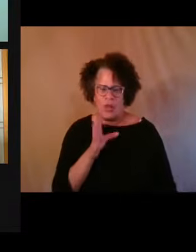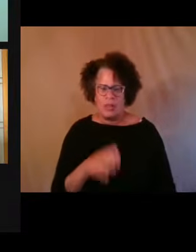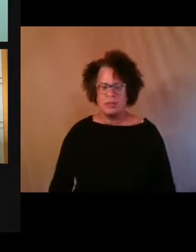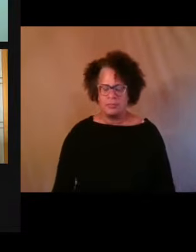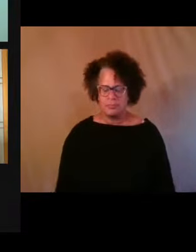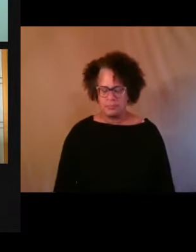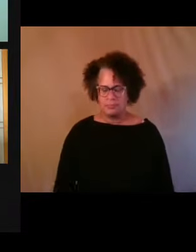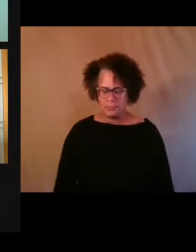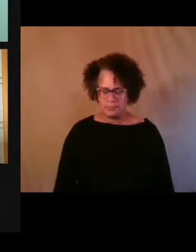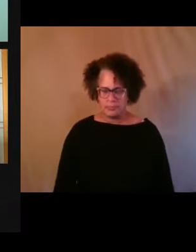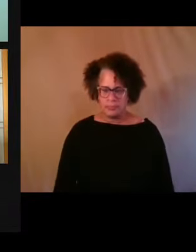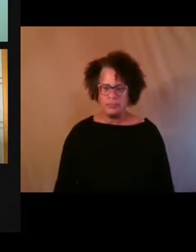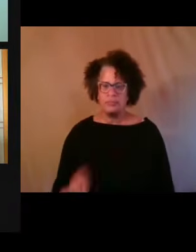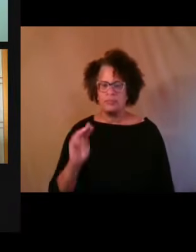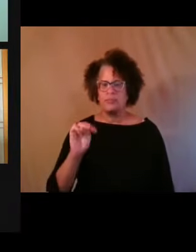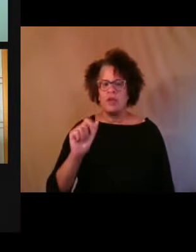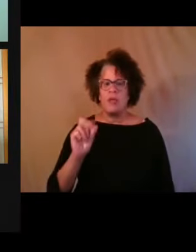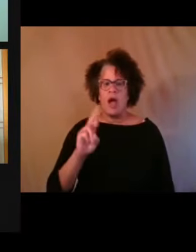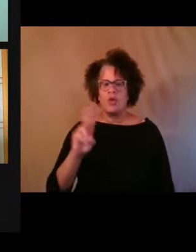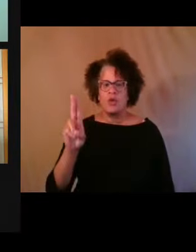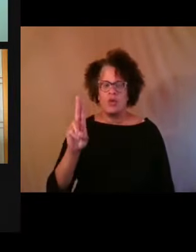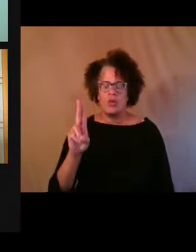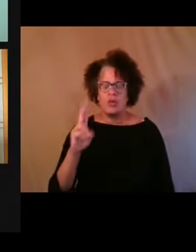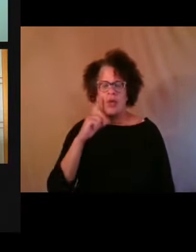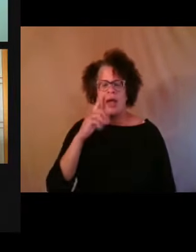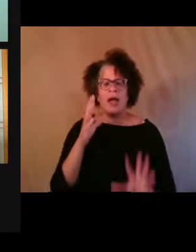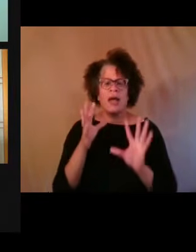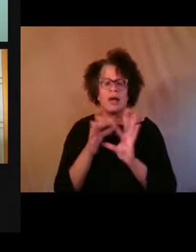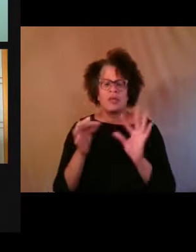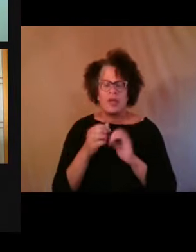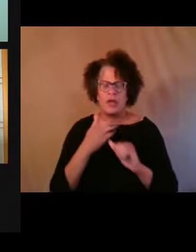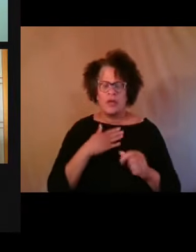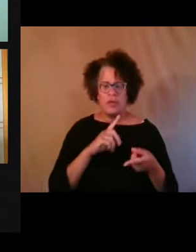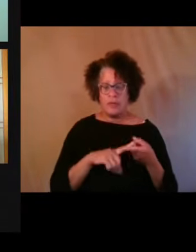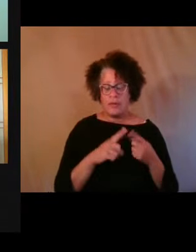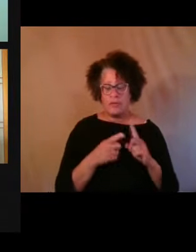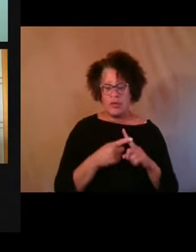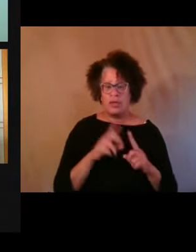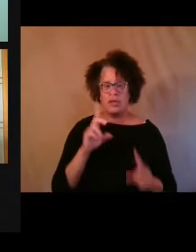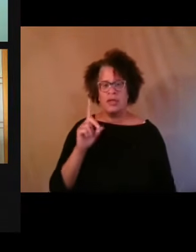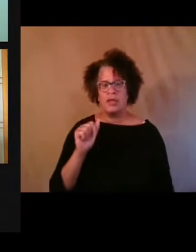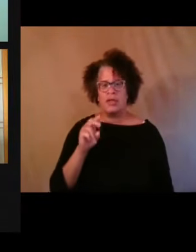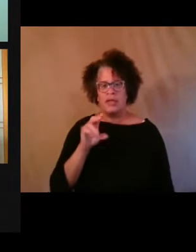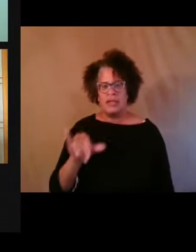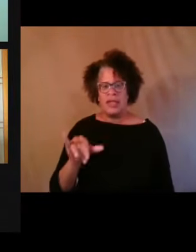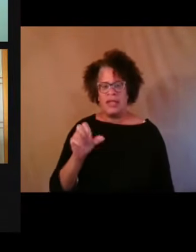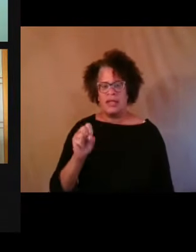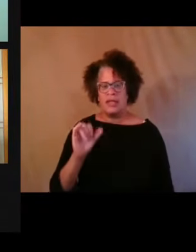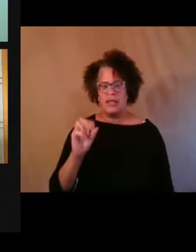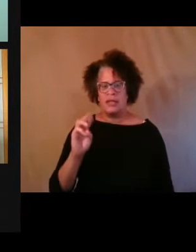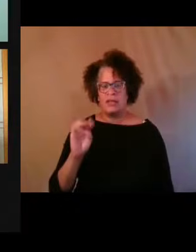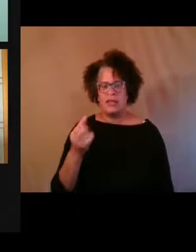Maru, I was talking with a friend, Danny Simmons, earlier about this panel